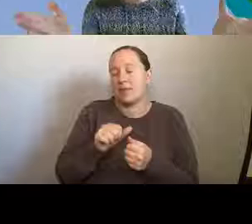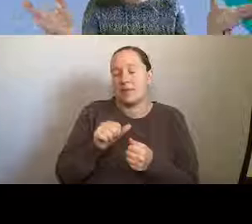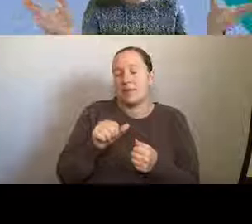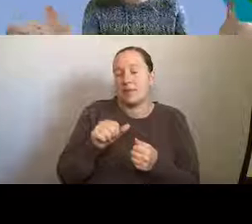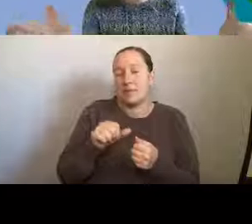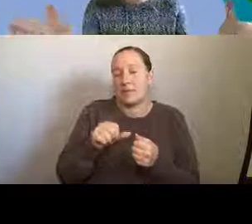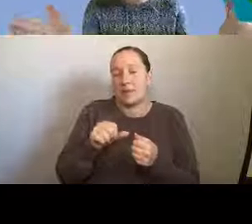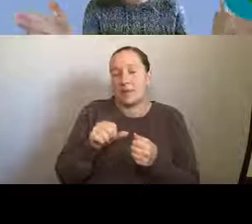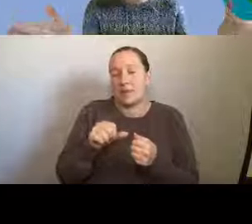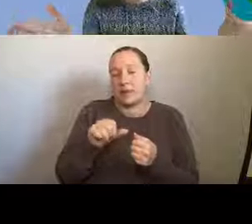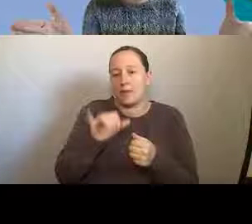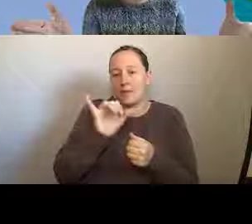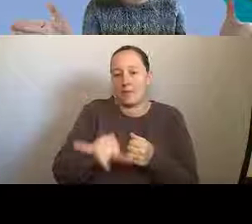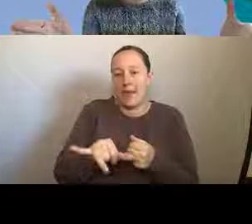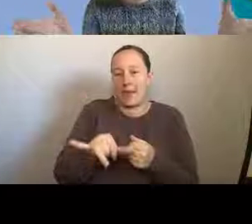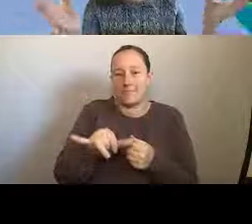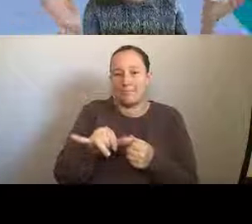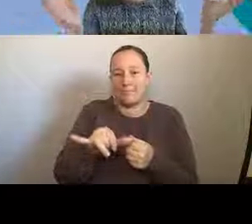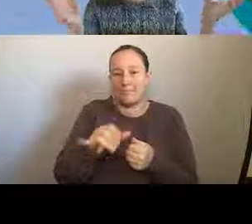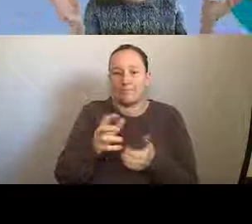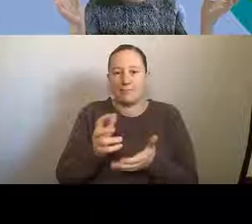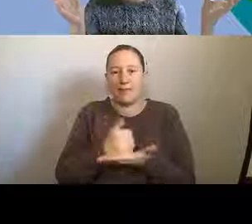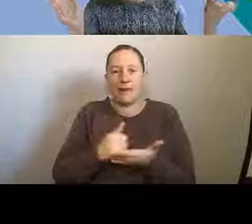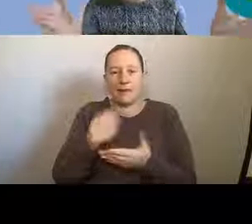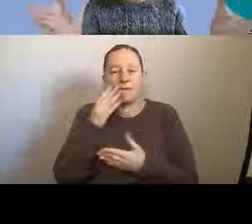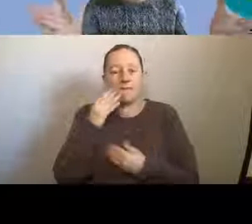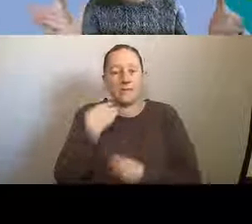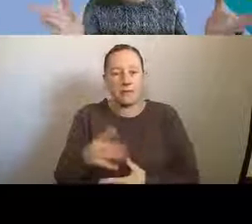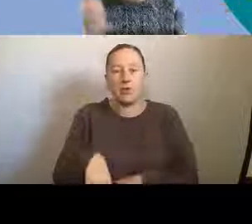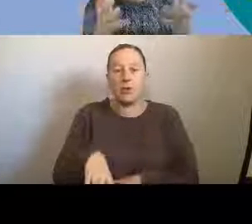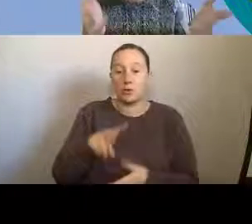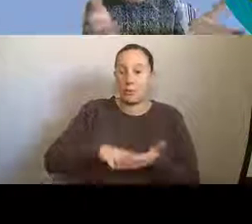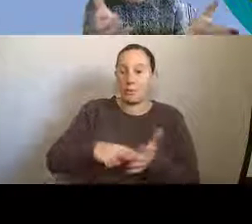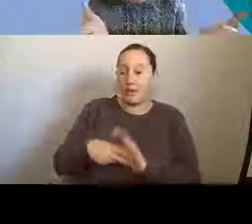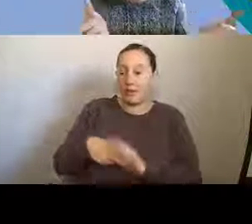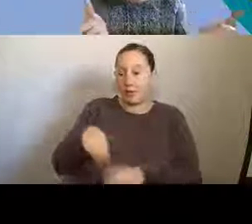it just means simply that do the investigators on this team,